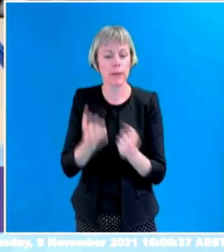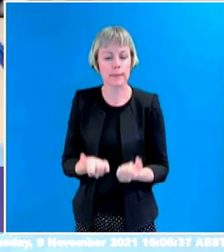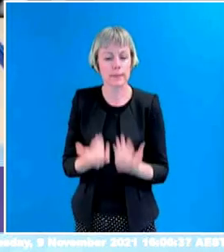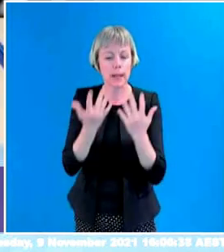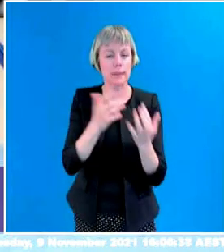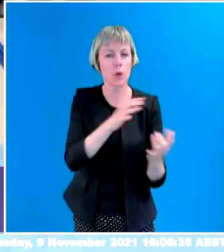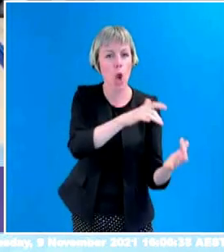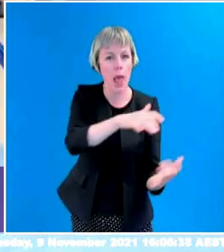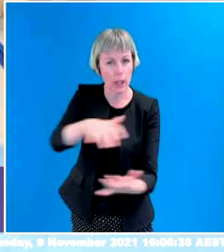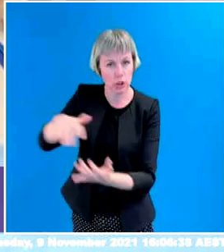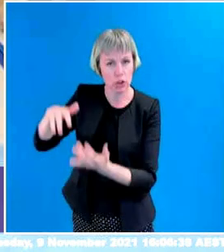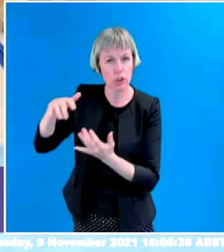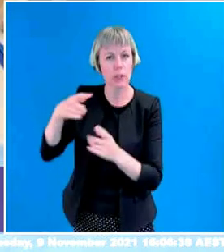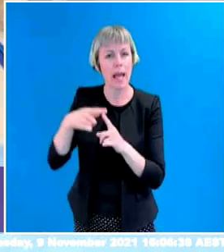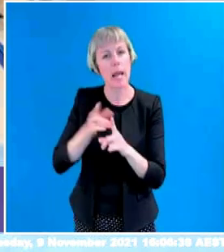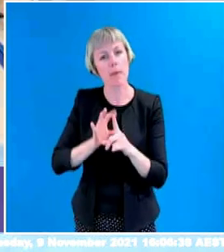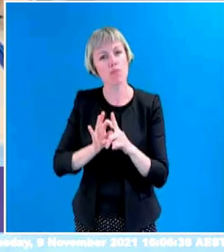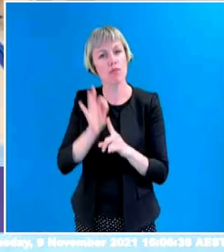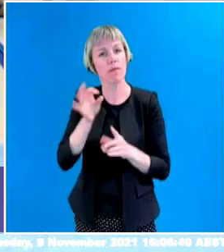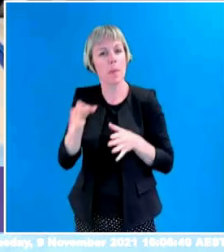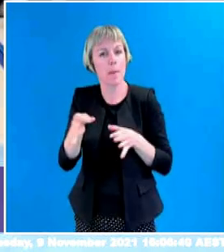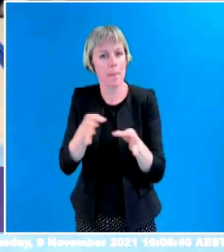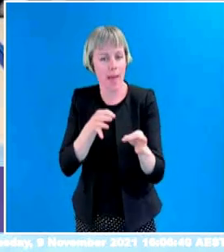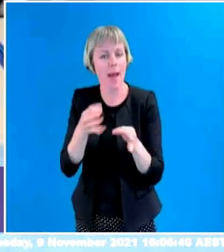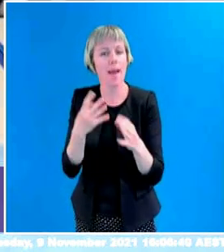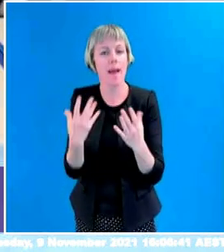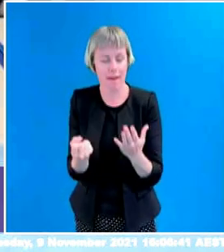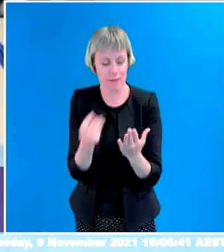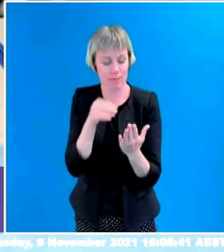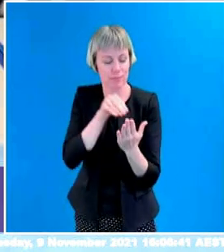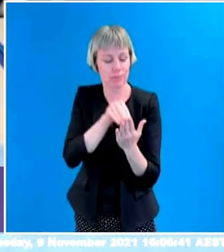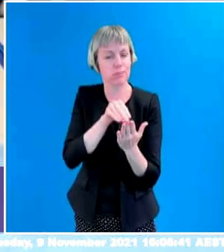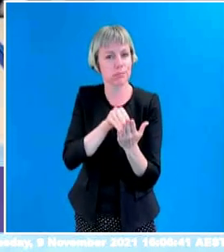data improvement plan that would see better collection, and some of that was